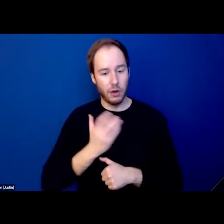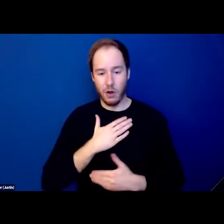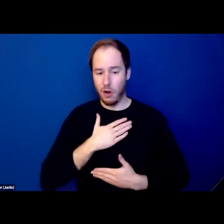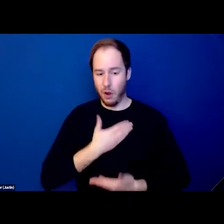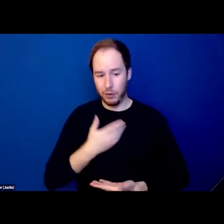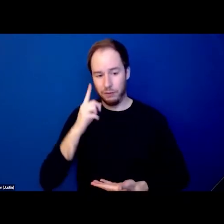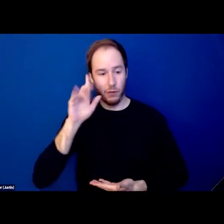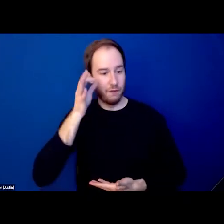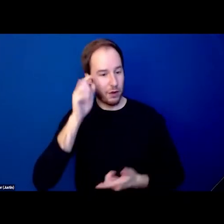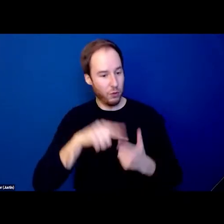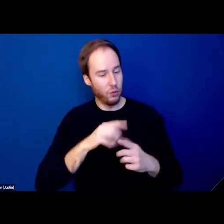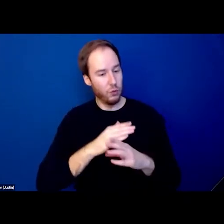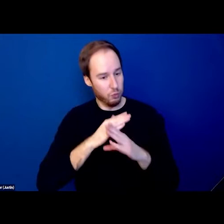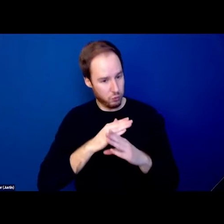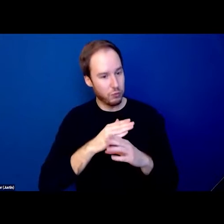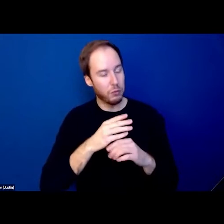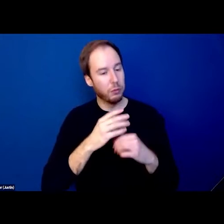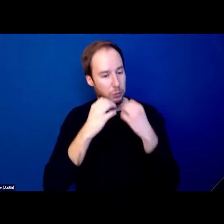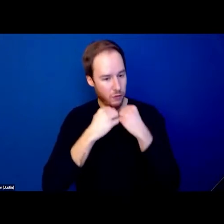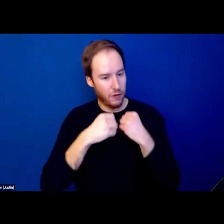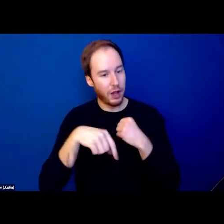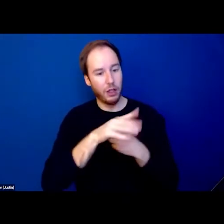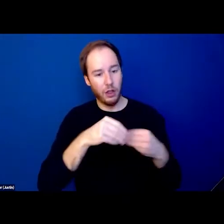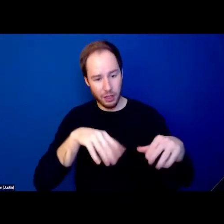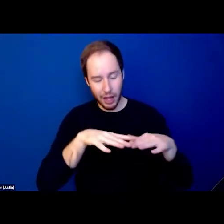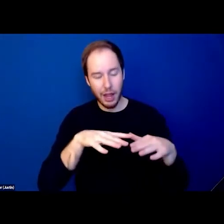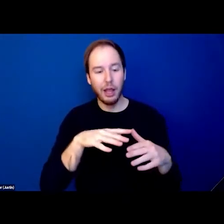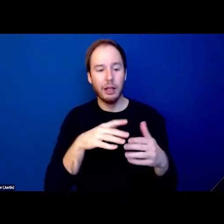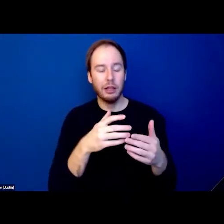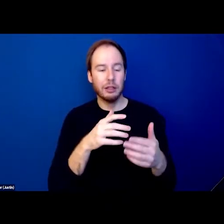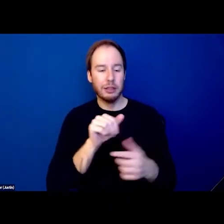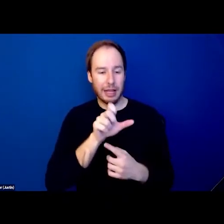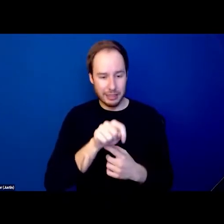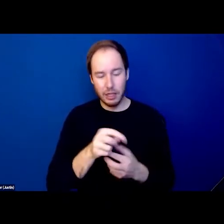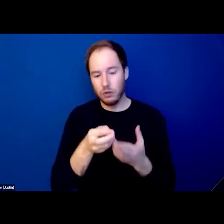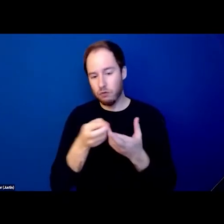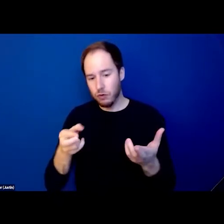to protect tribal self-governance, lands, assets, resources, and treaty rights.